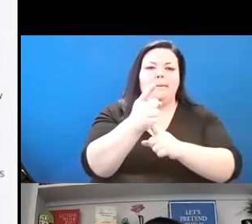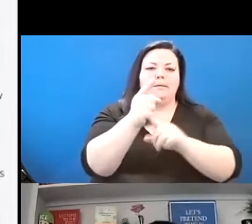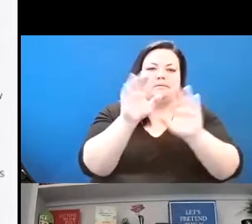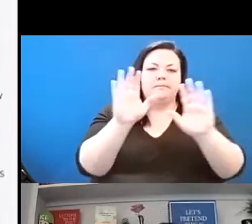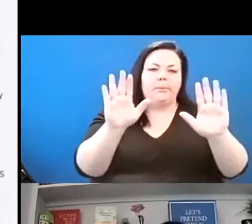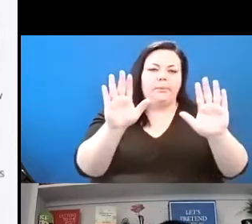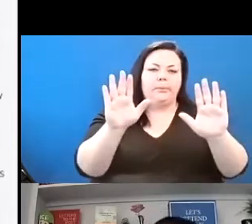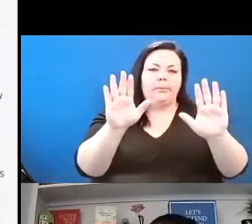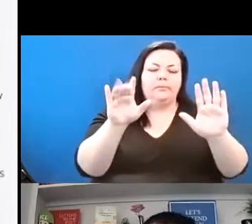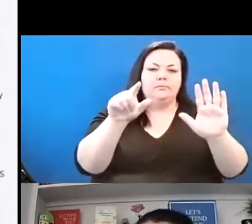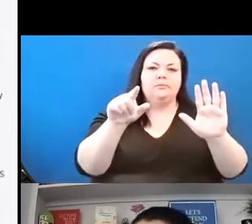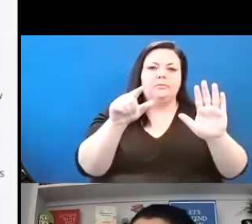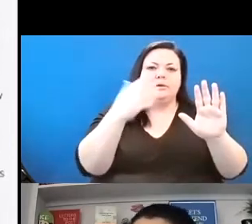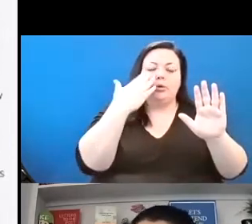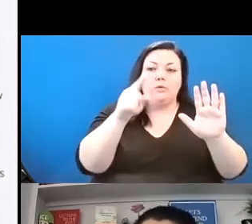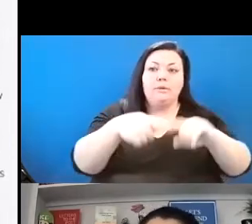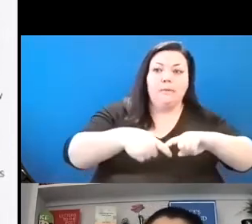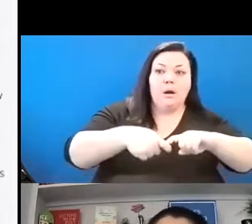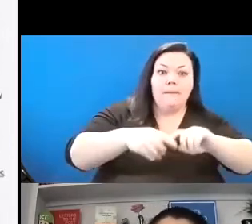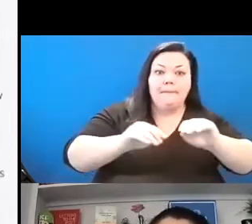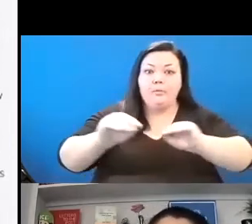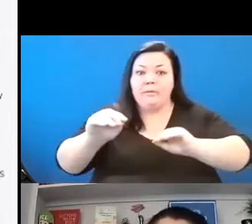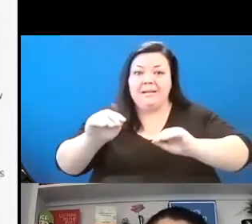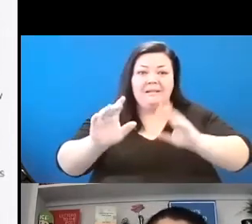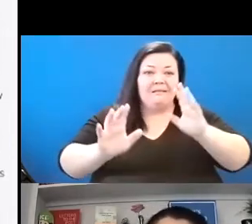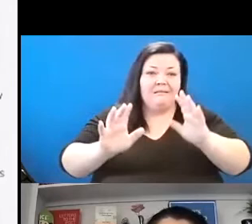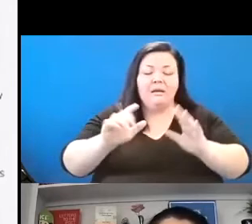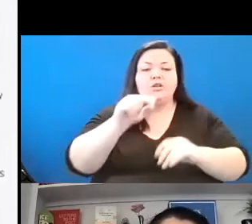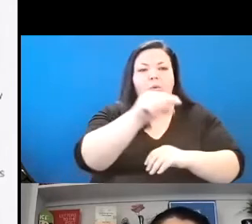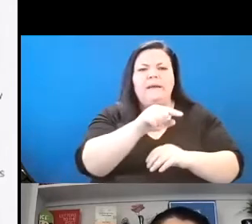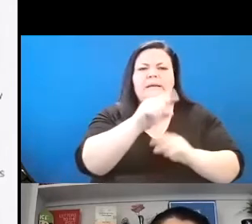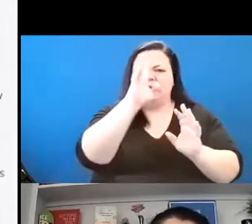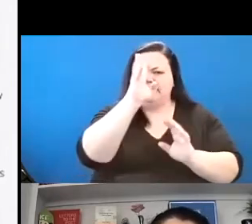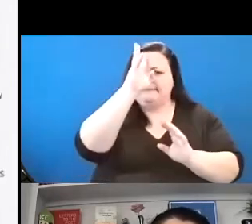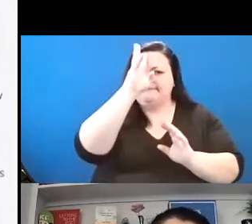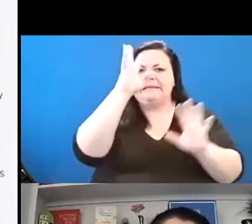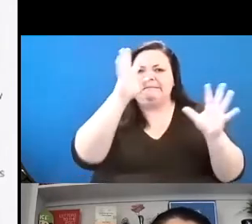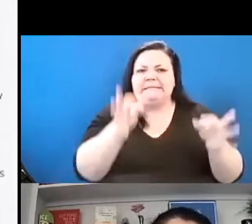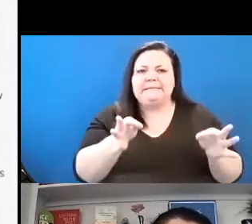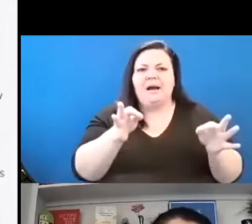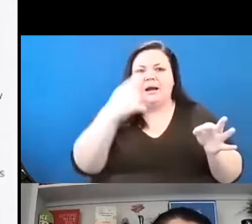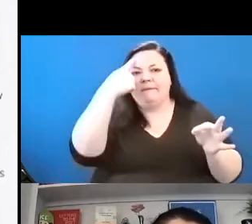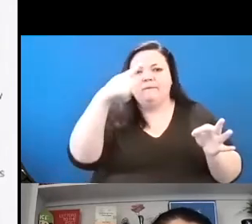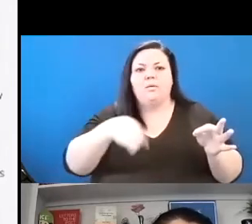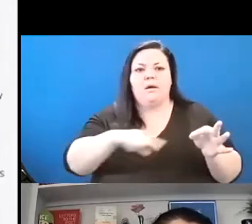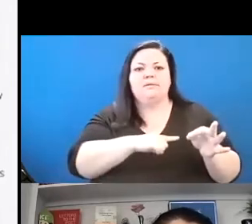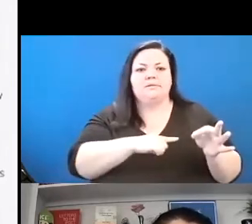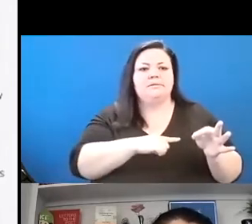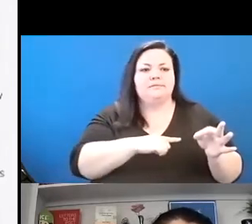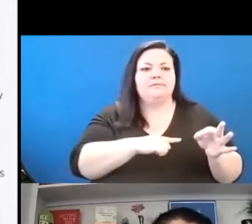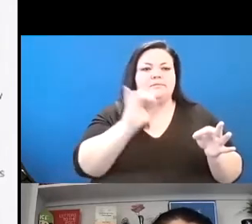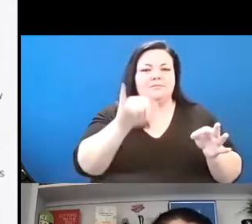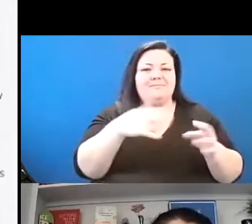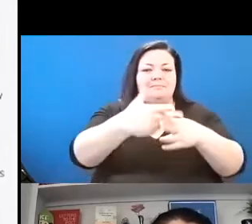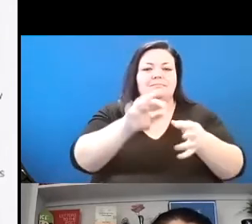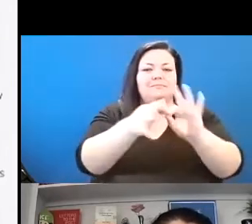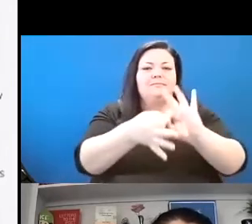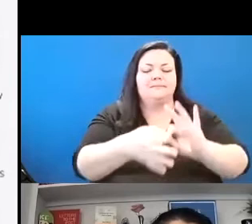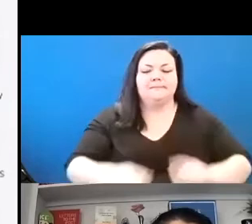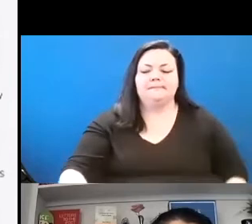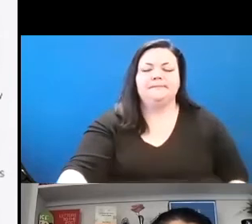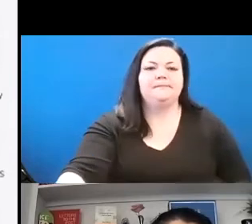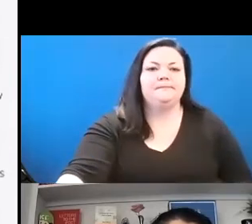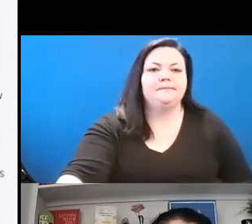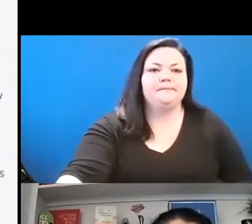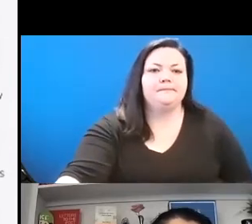if she's pausing or she's moving so he's having to make that decision for us if this is going to be